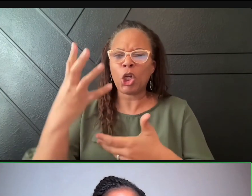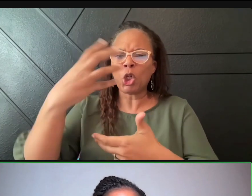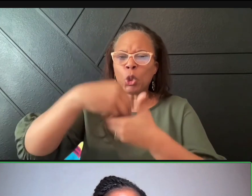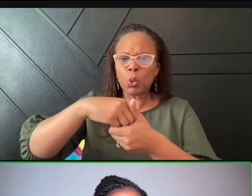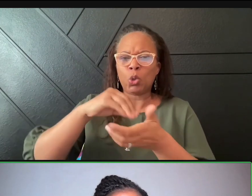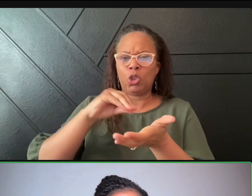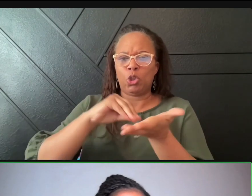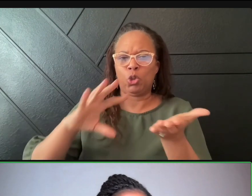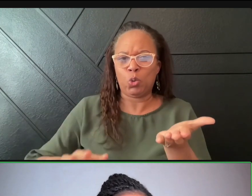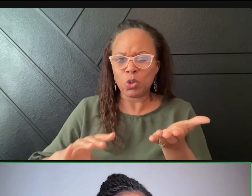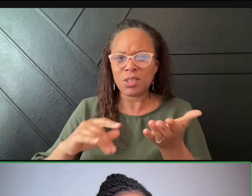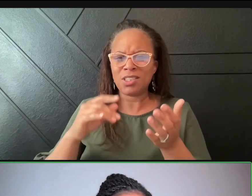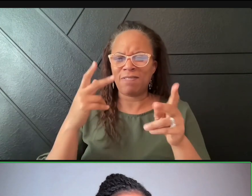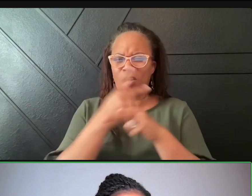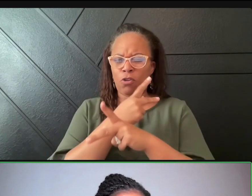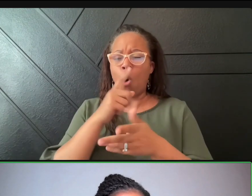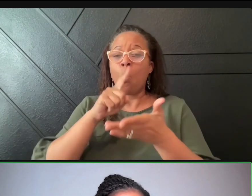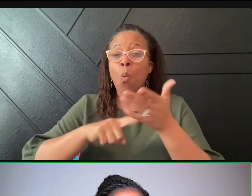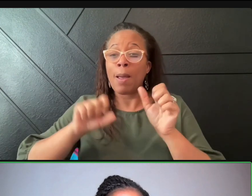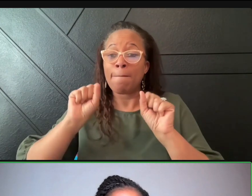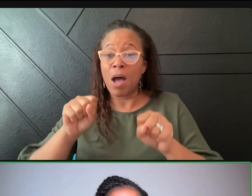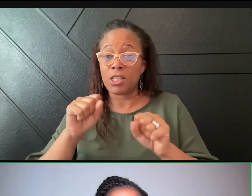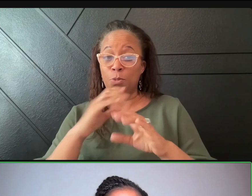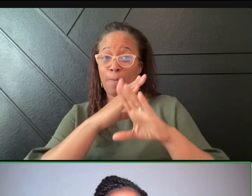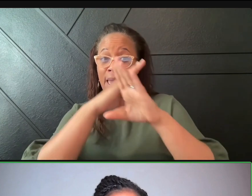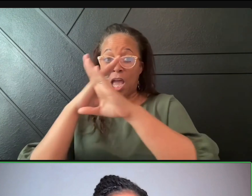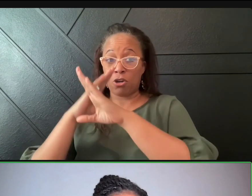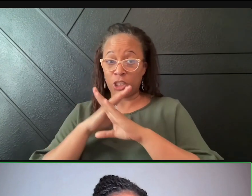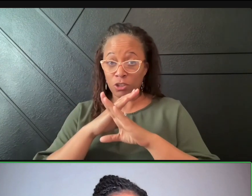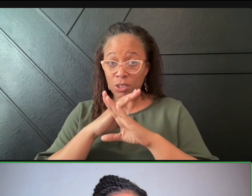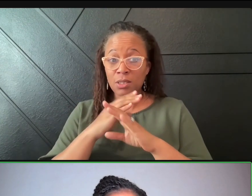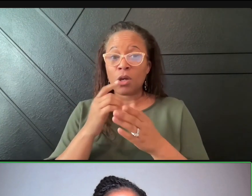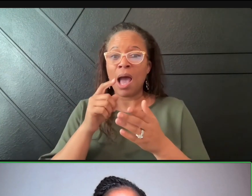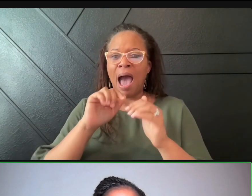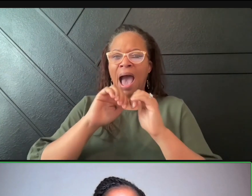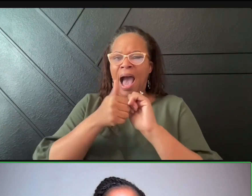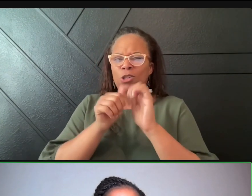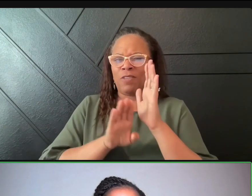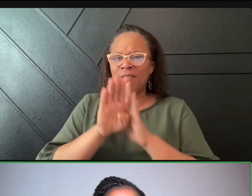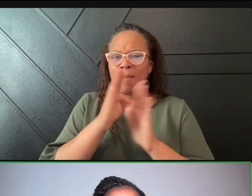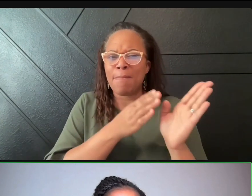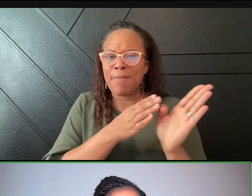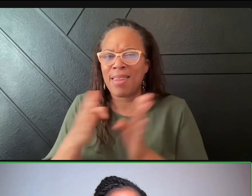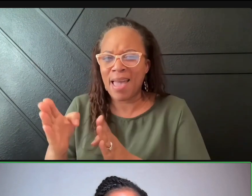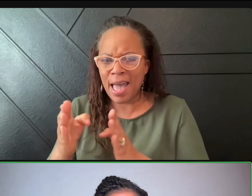or even VR, Vocational Rehabilitation, do include the student and try to identify